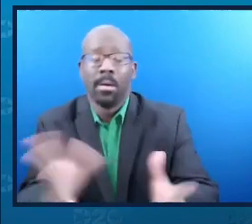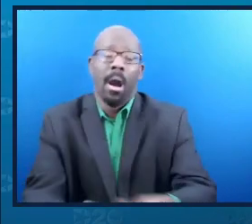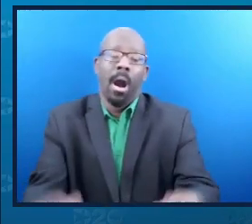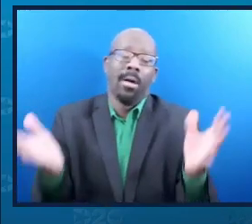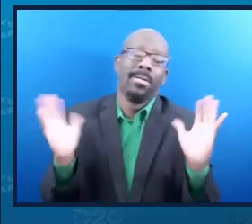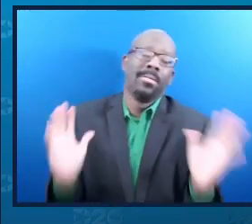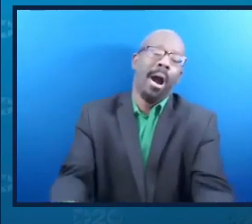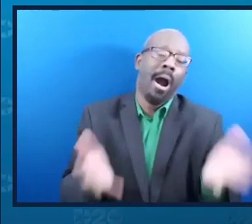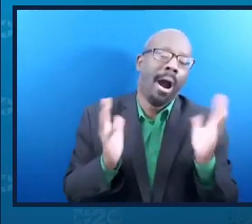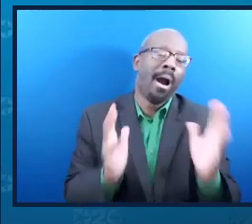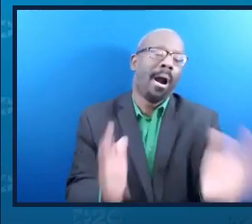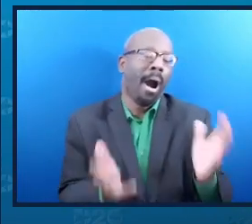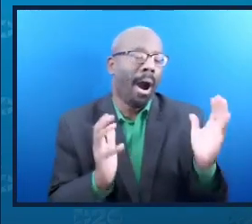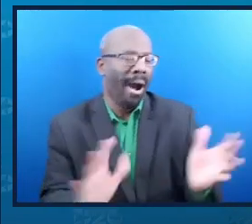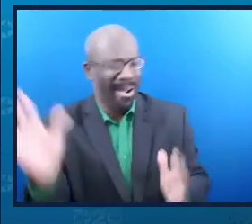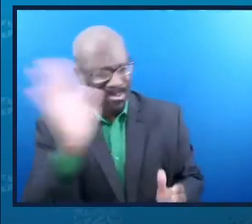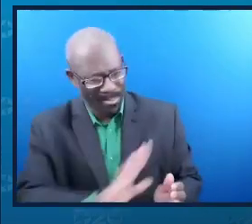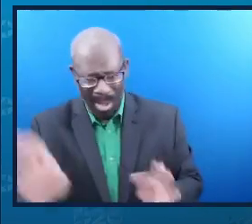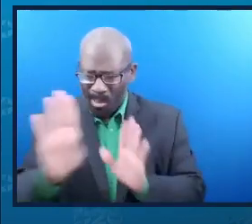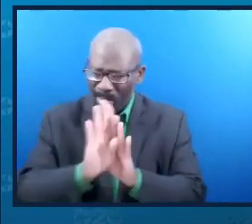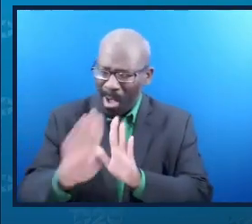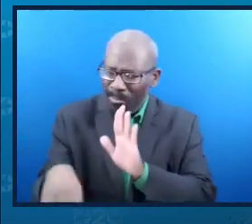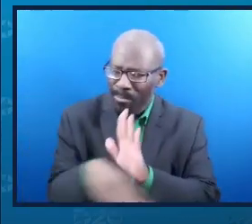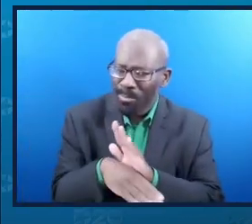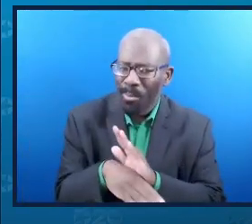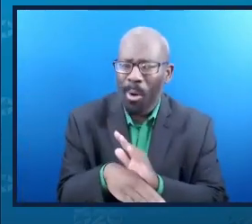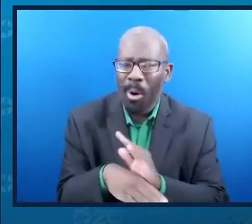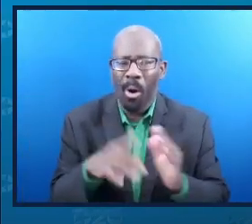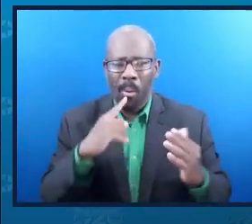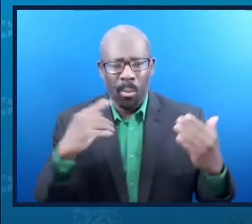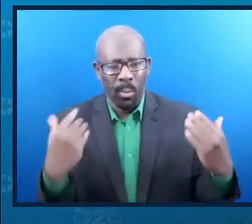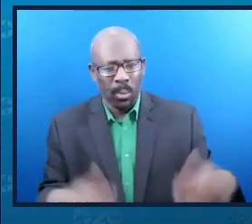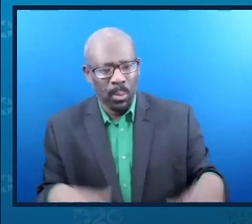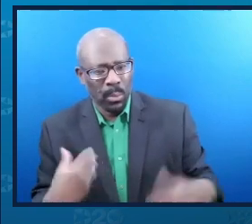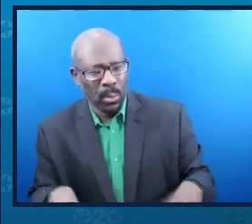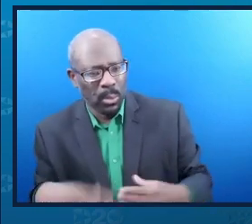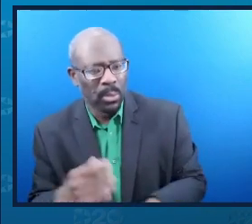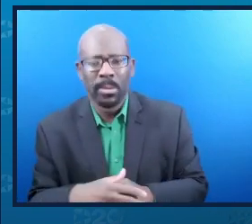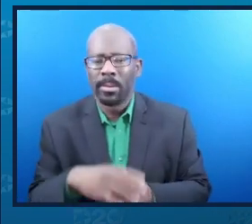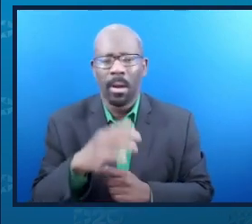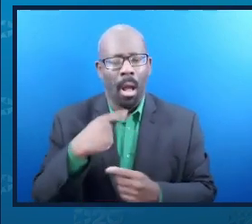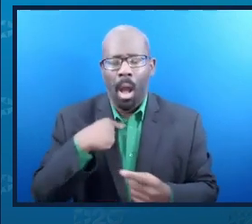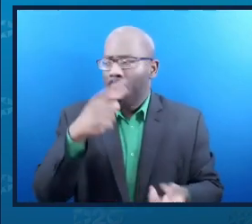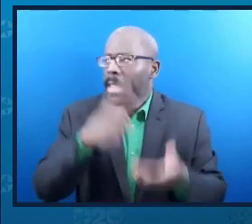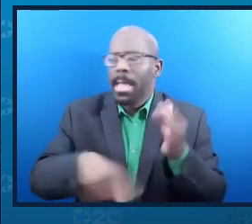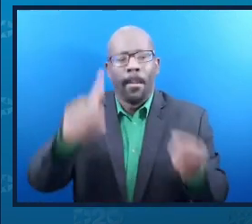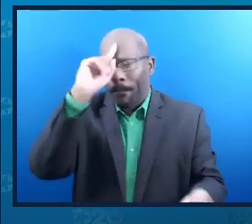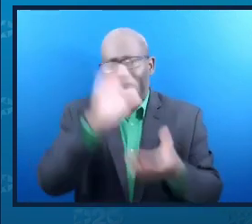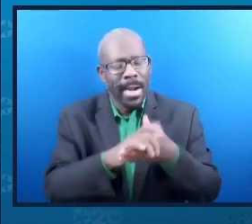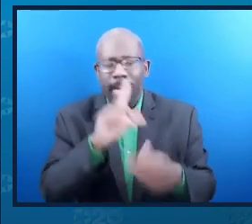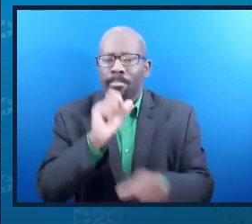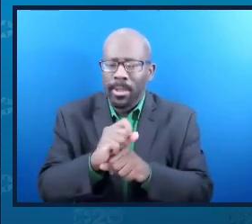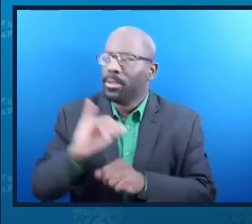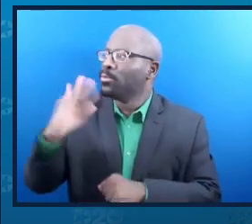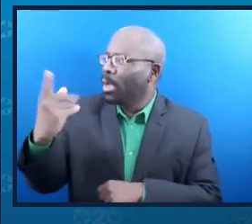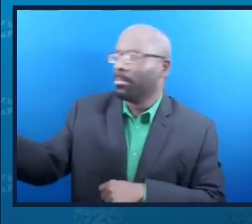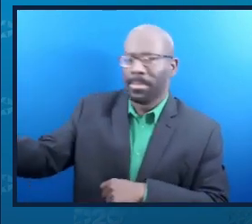I SEDAN NA BASH FROM CNN THERE.